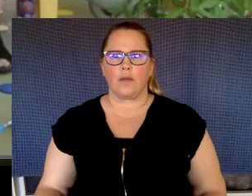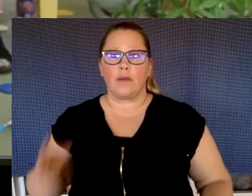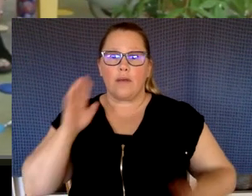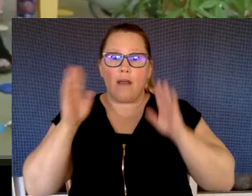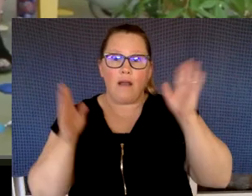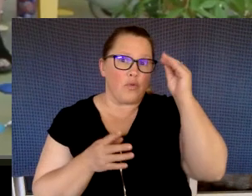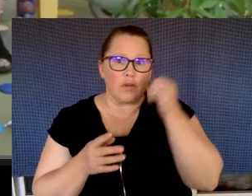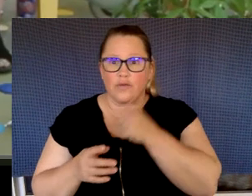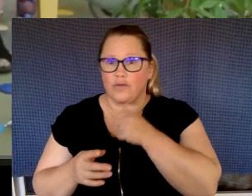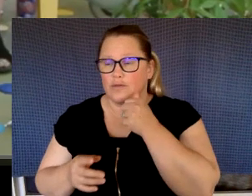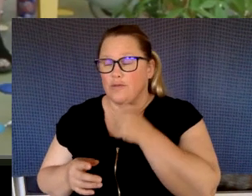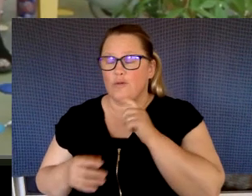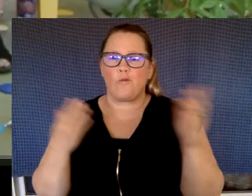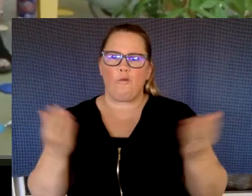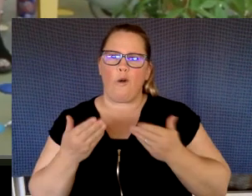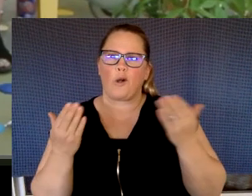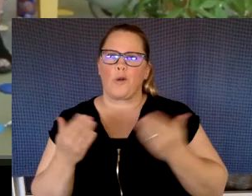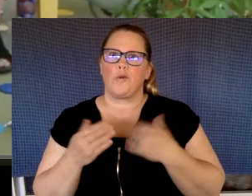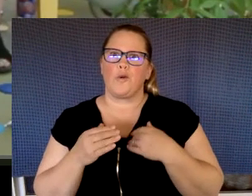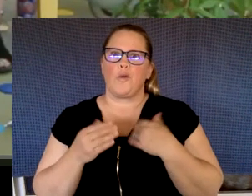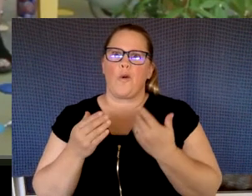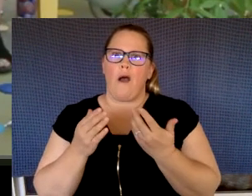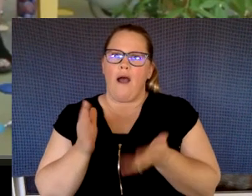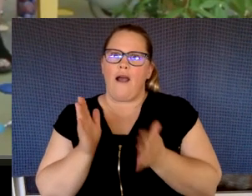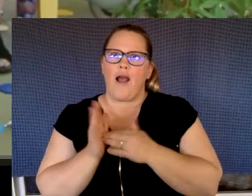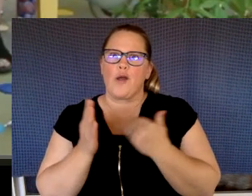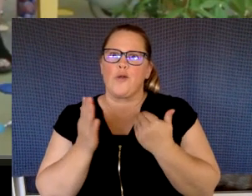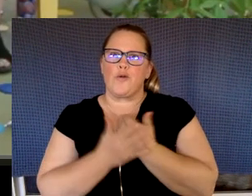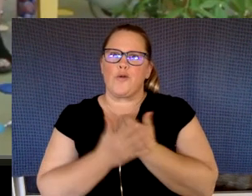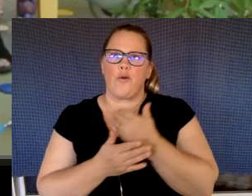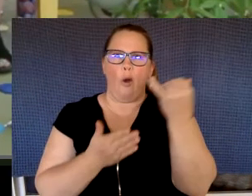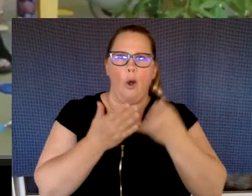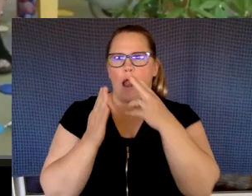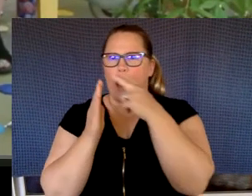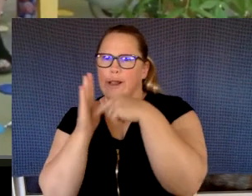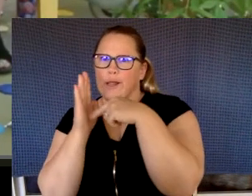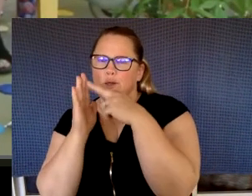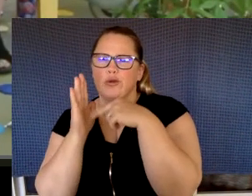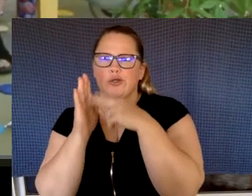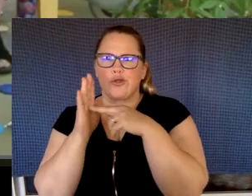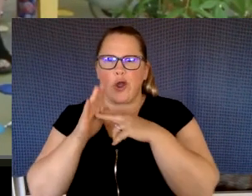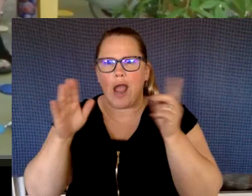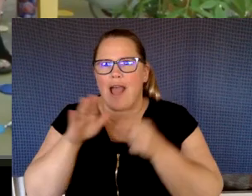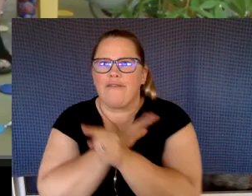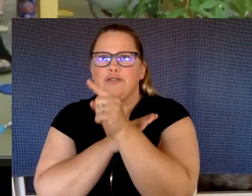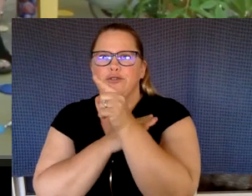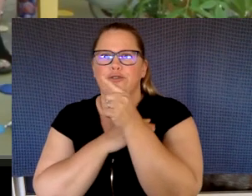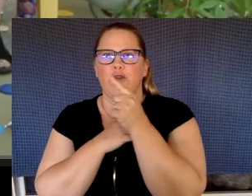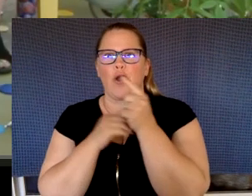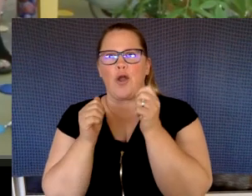Hello boys and girls and welcome to another art and literature adventure with Ms Jane and this is